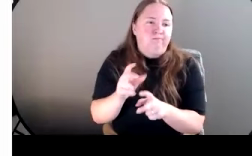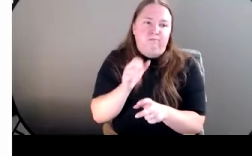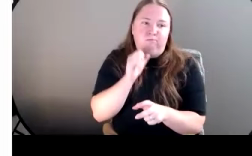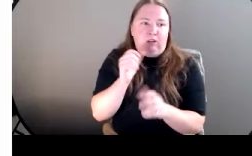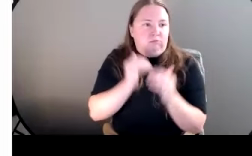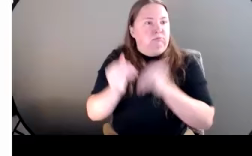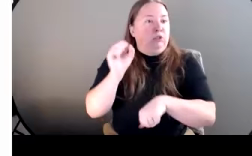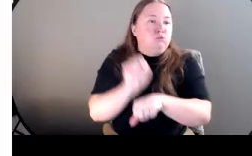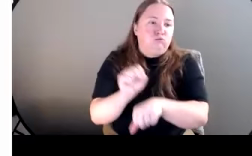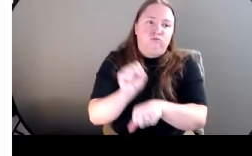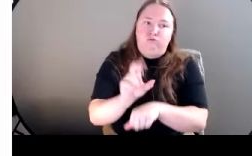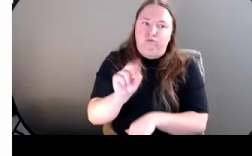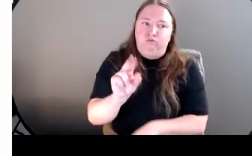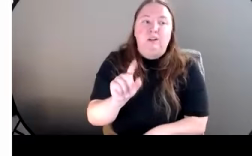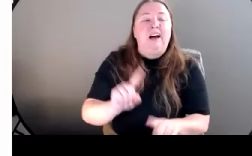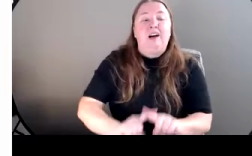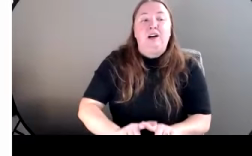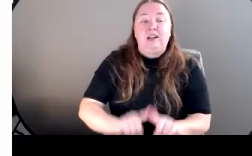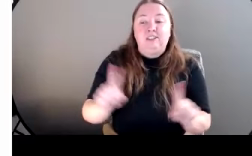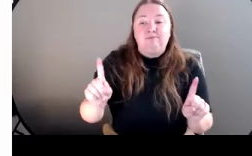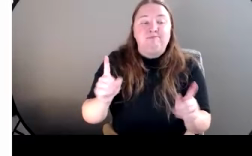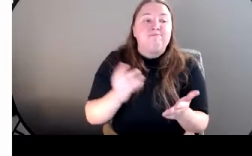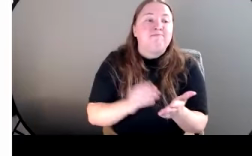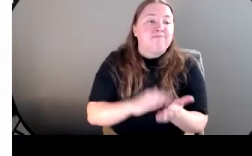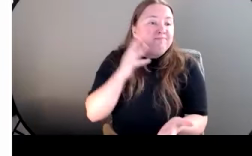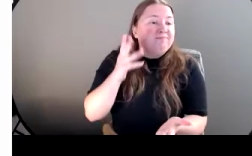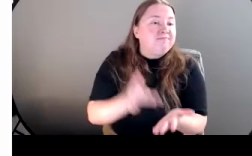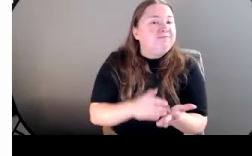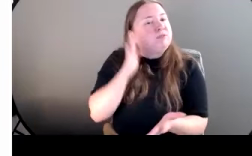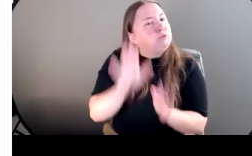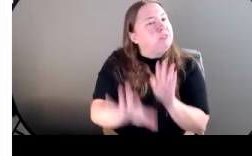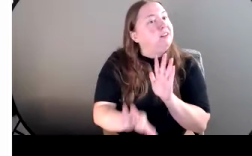However, occasionally you will find something that doesn't have,